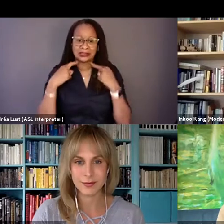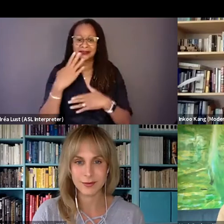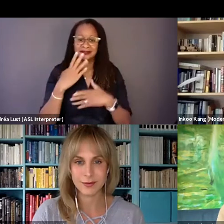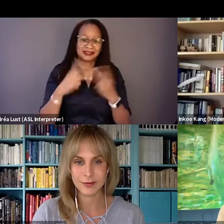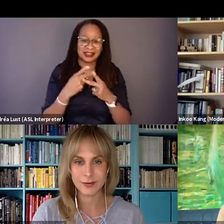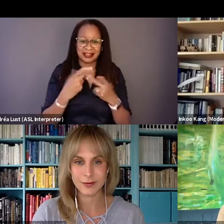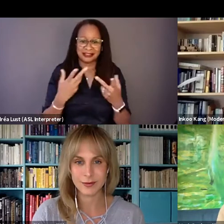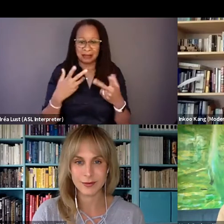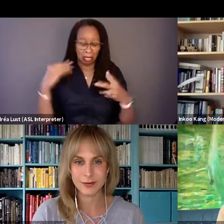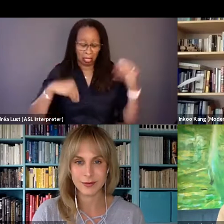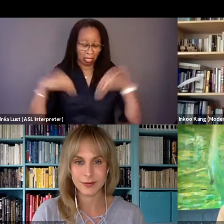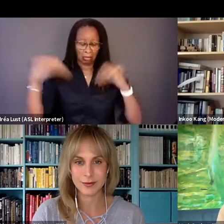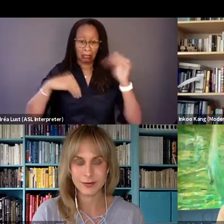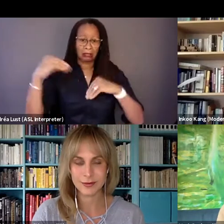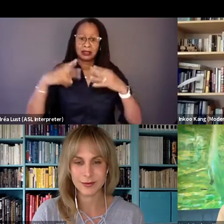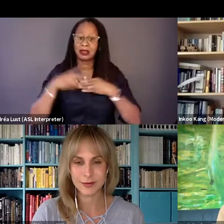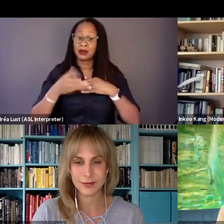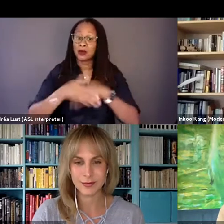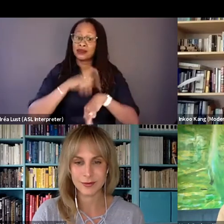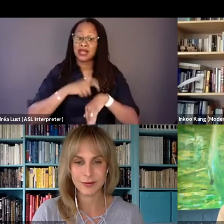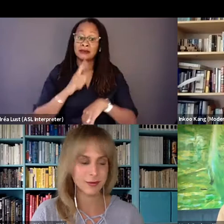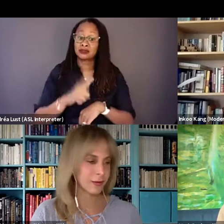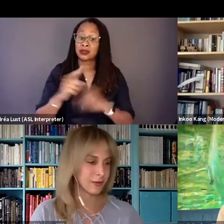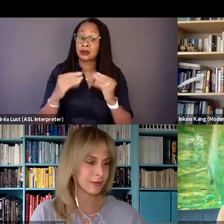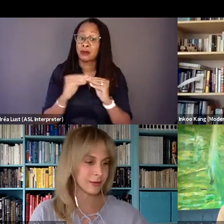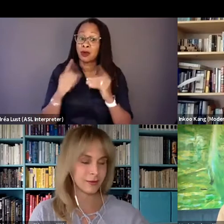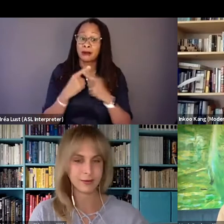I think over that period of time. And so it was really more about I think like osmosis